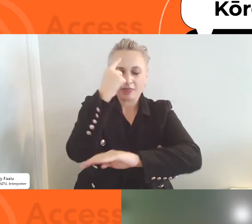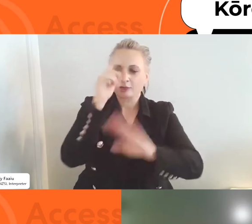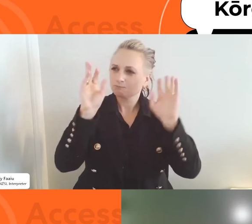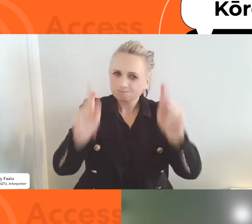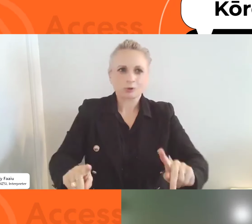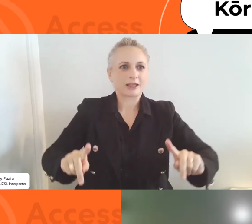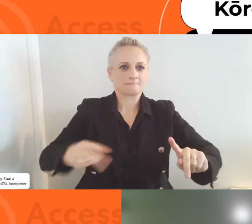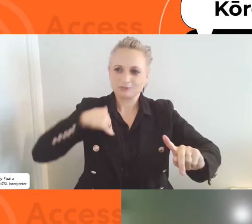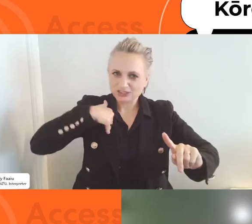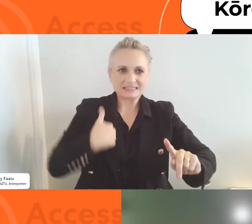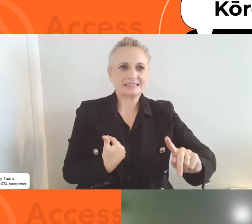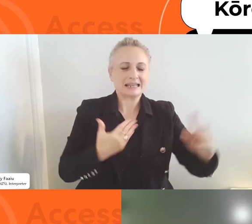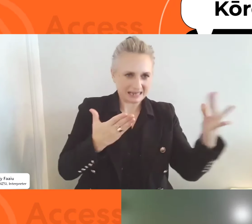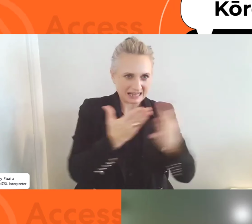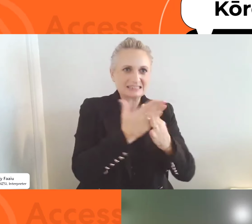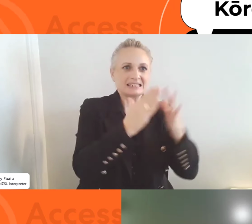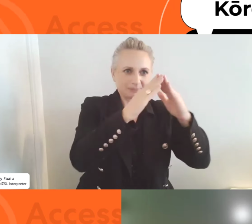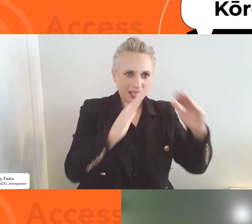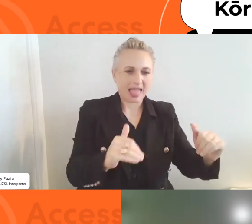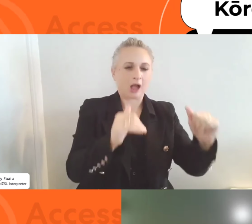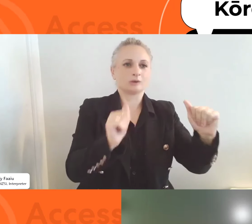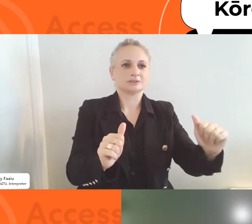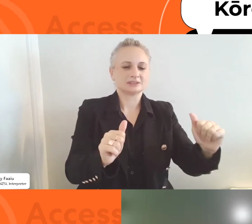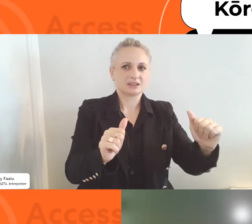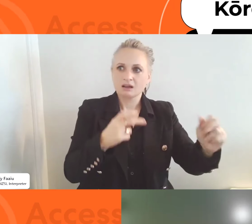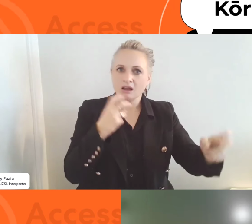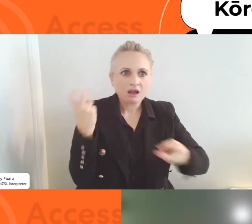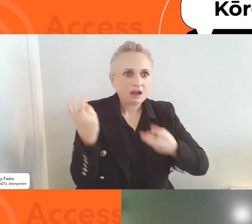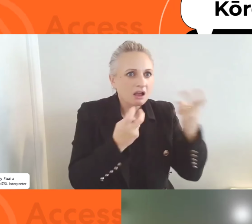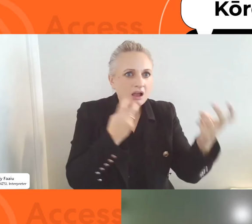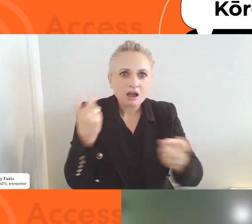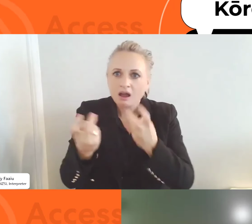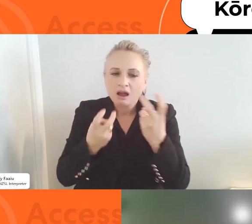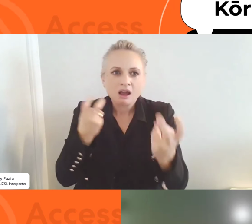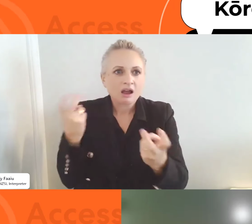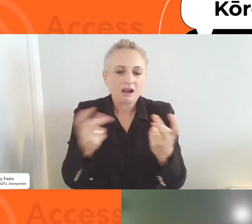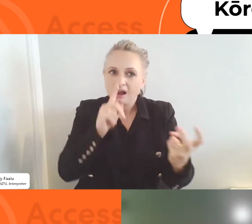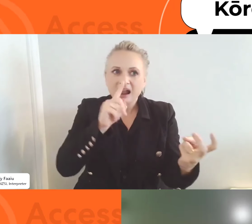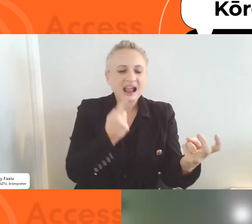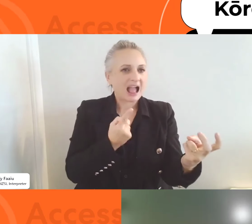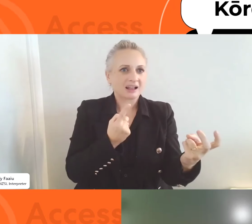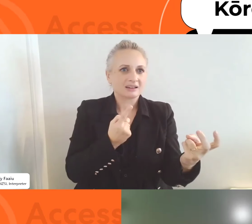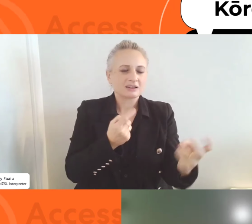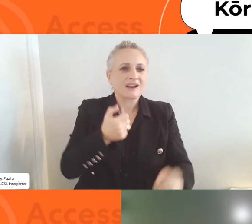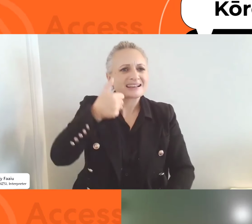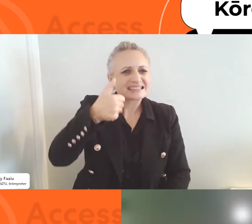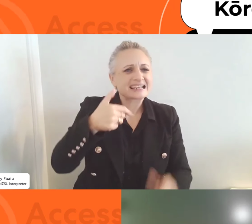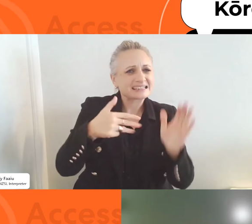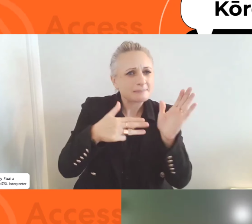to rent and I have to shower in the porch for six months until